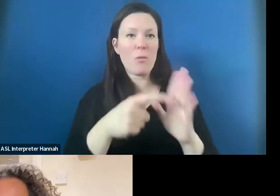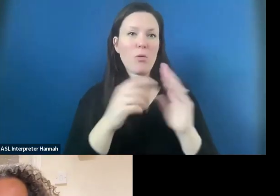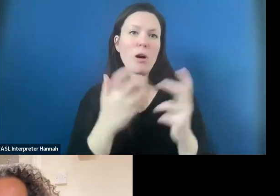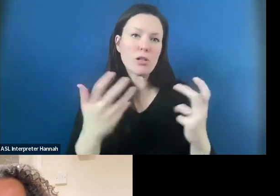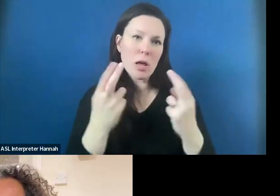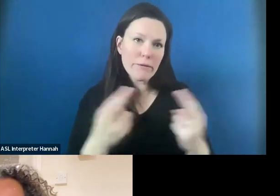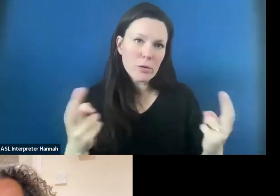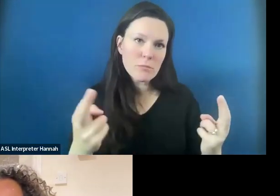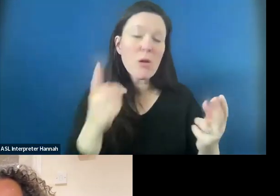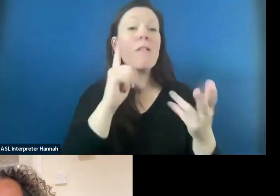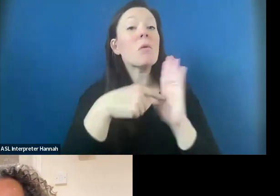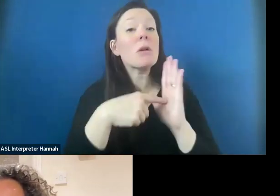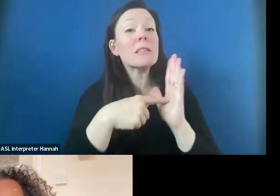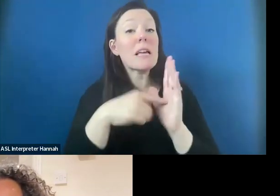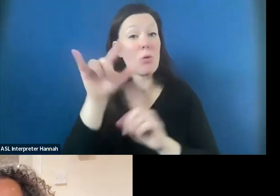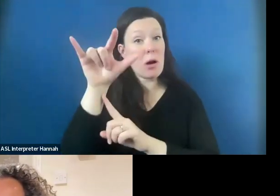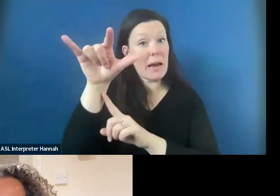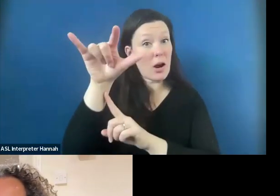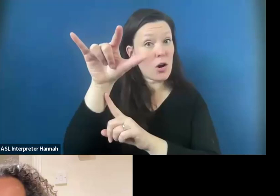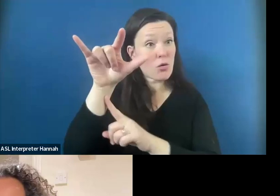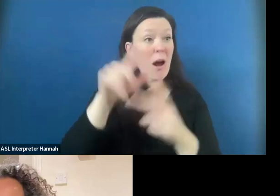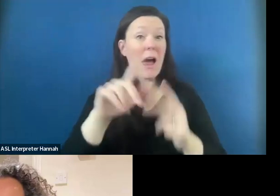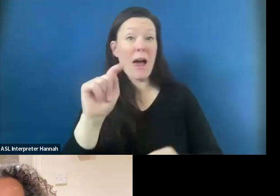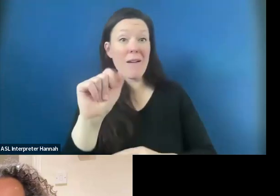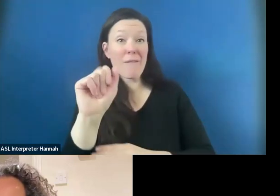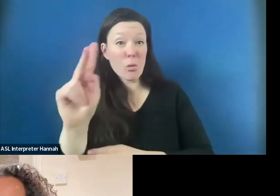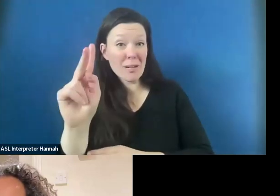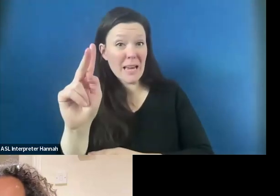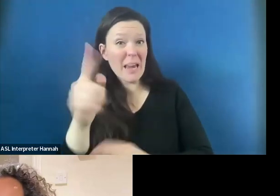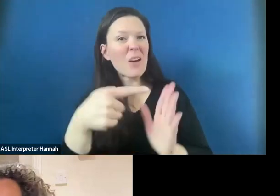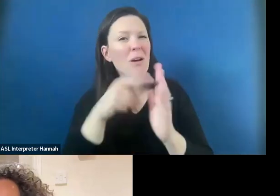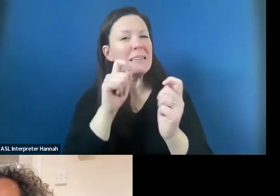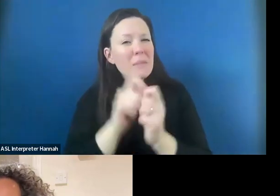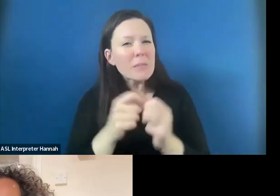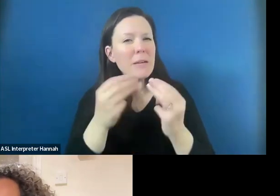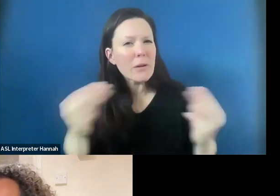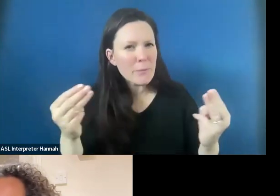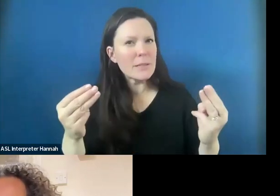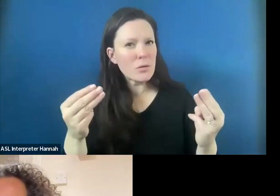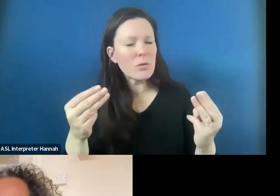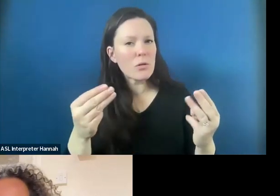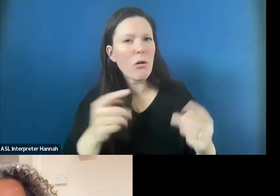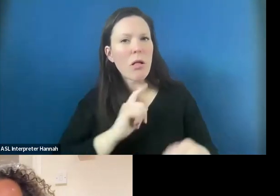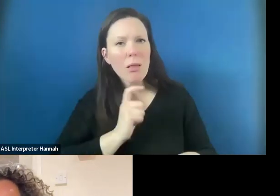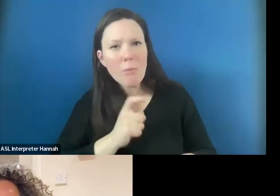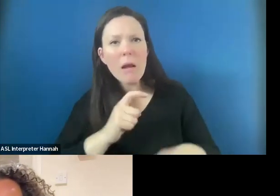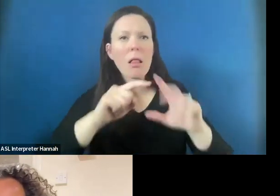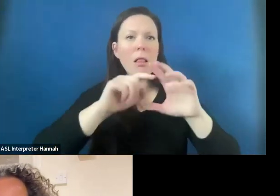For instance, take an aircraft or a tank, made of particular materials, you know, aircraft, tungsten